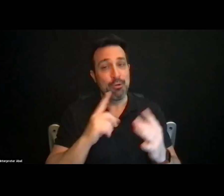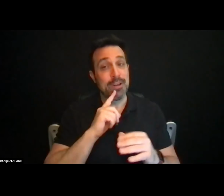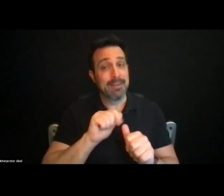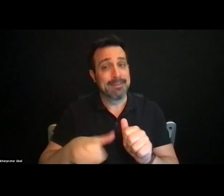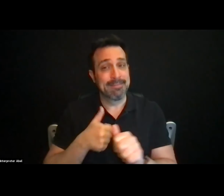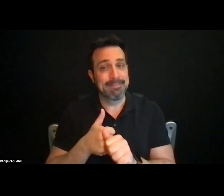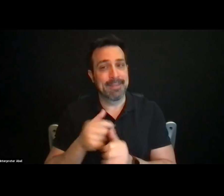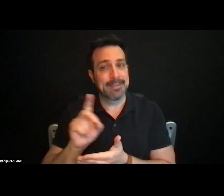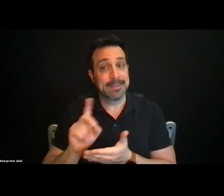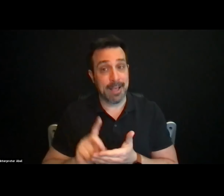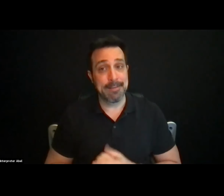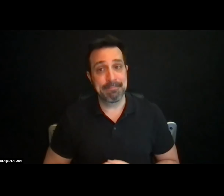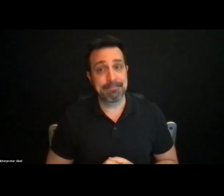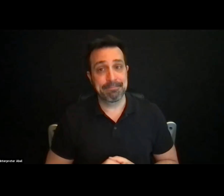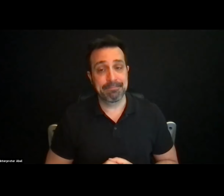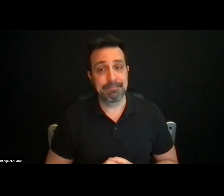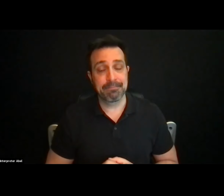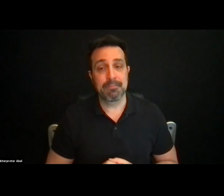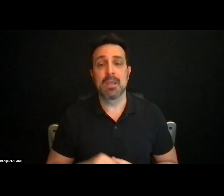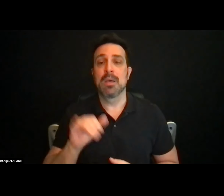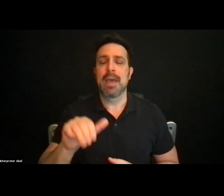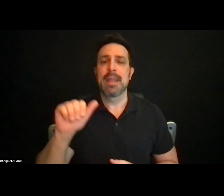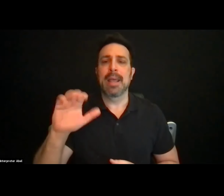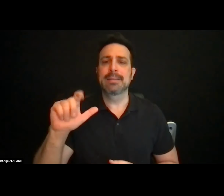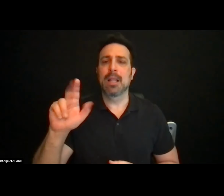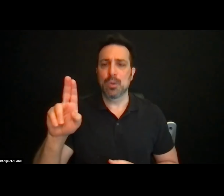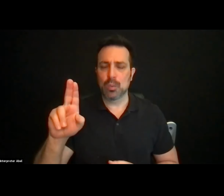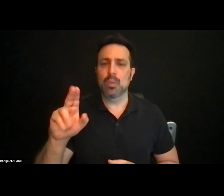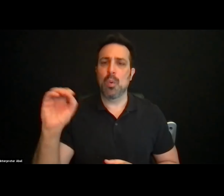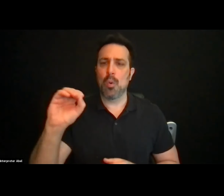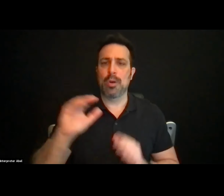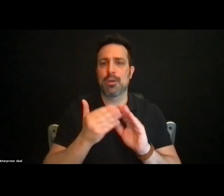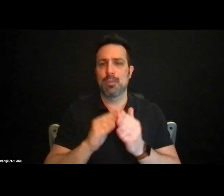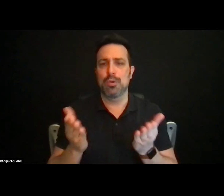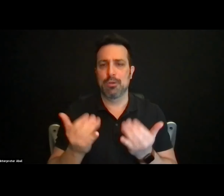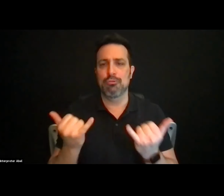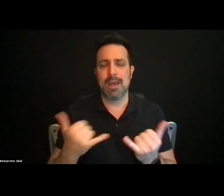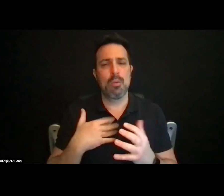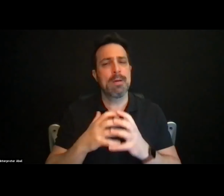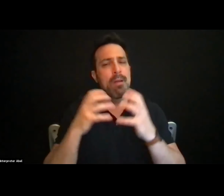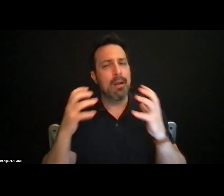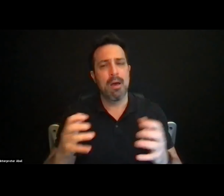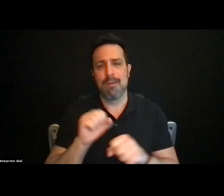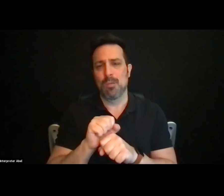see intentional acts of racism today it's not an aberration, it